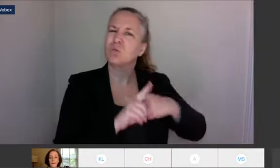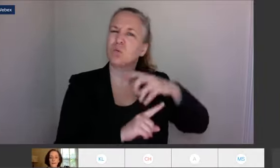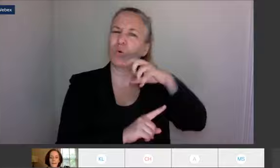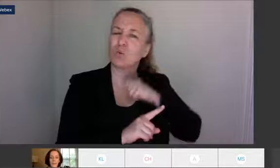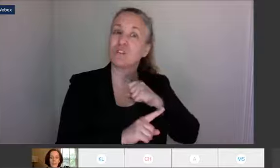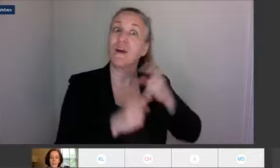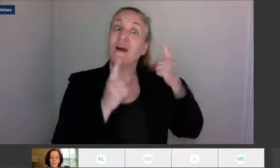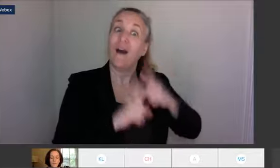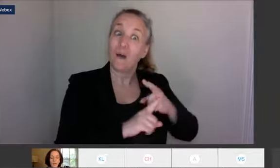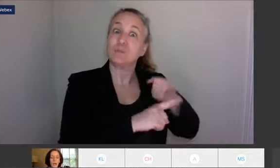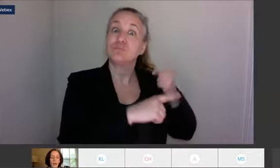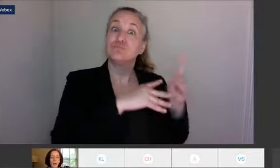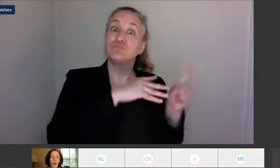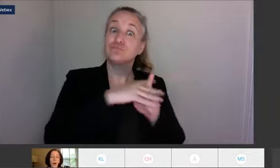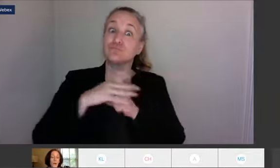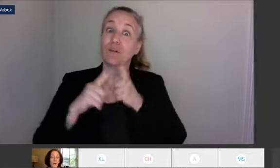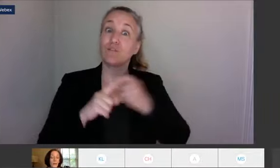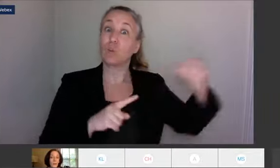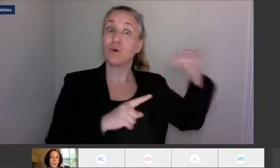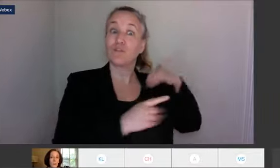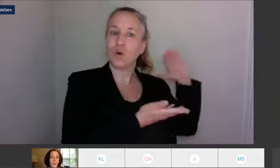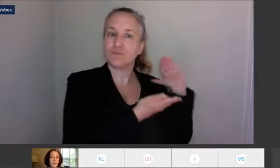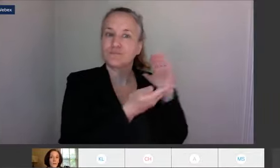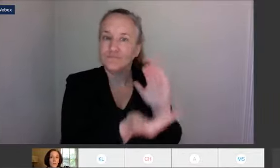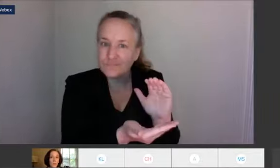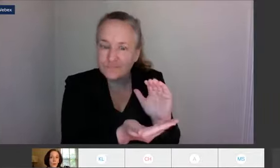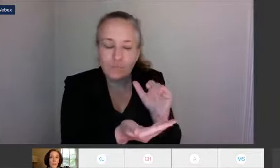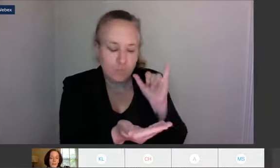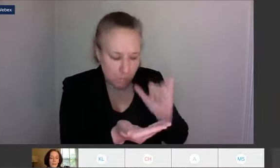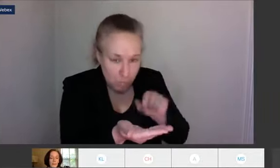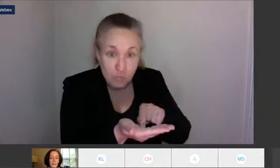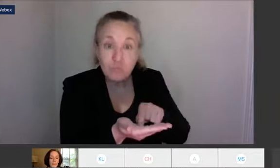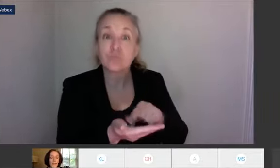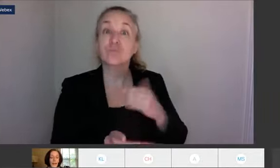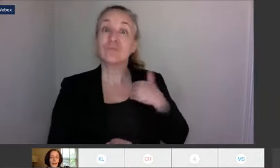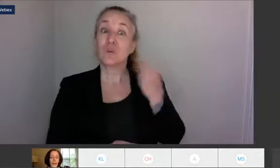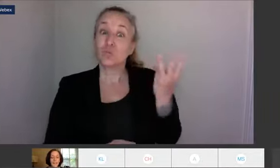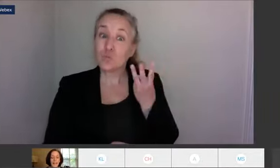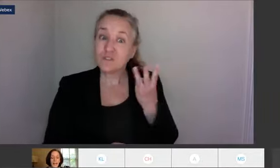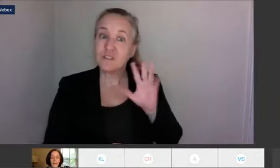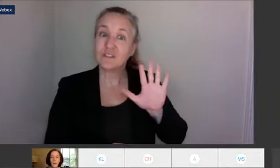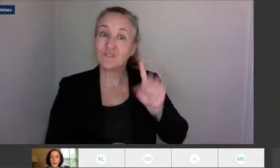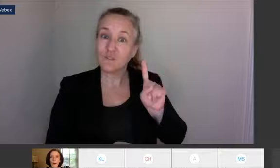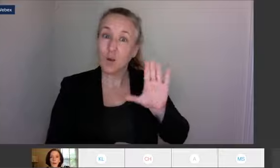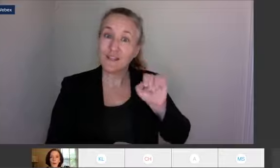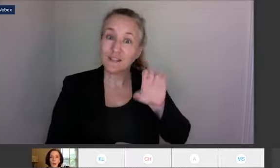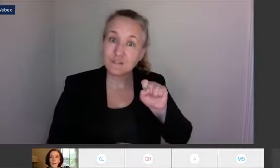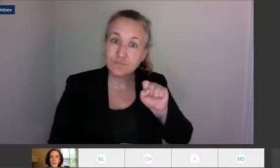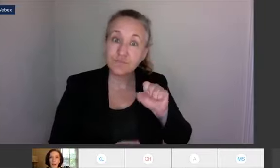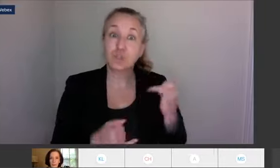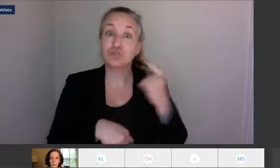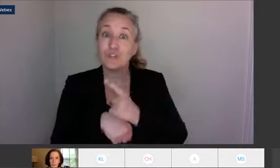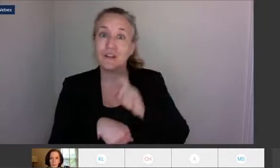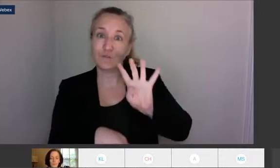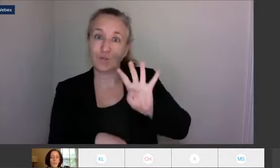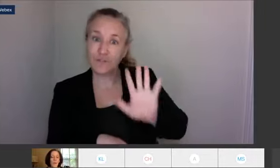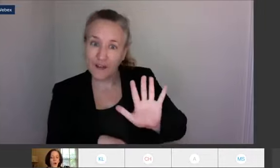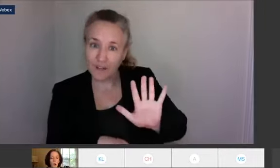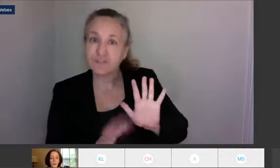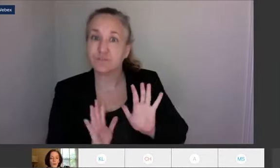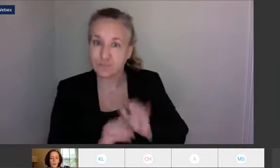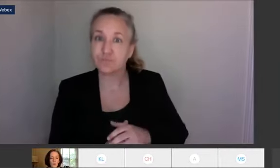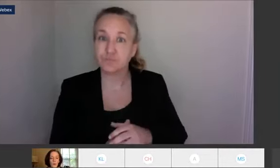that came in on Wednesday we had 51 cases today we have 45 over the course